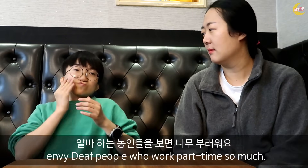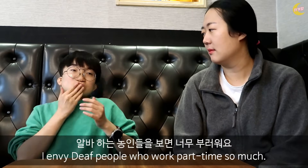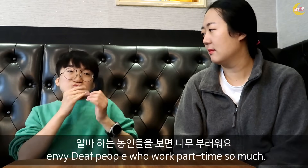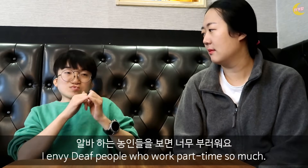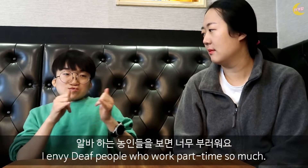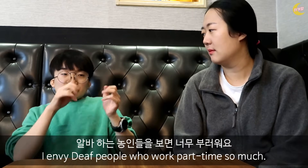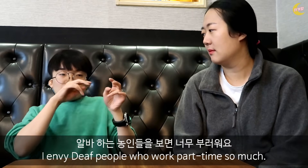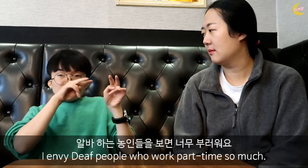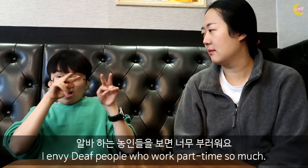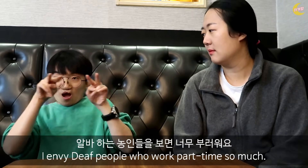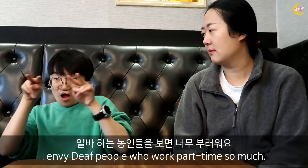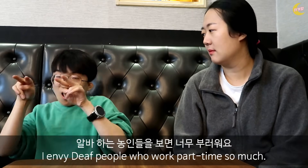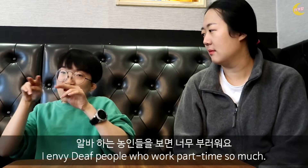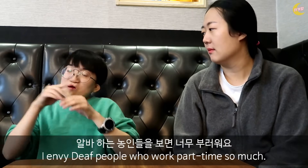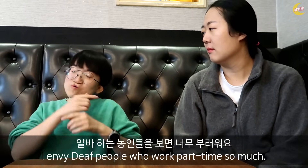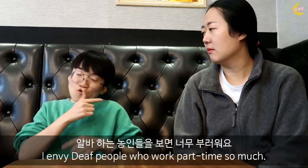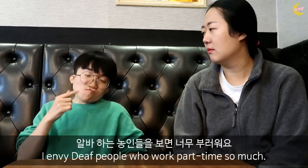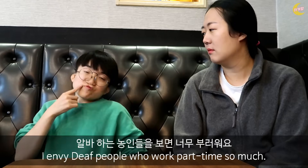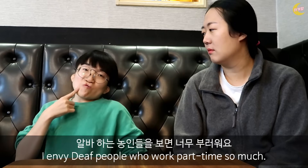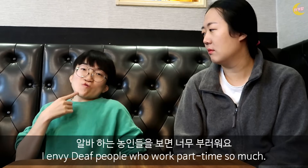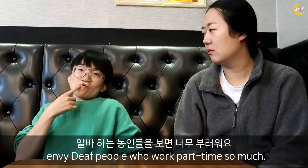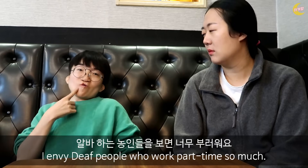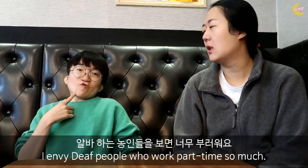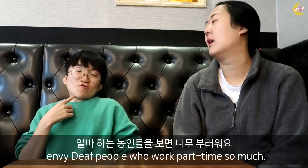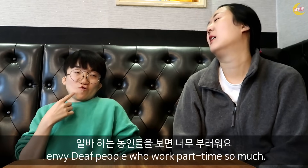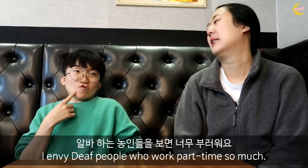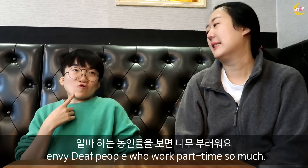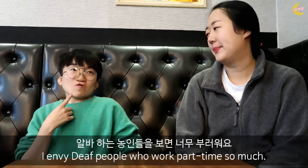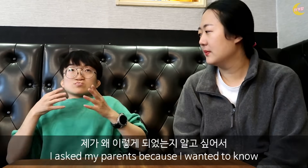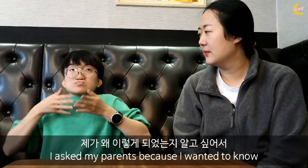I envy Deaf people who work part-time so much.